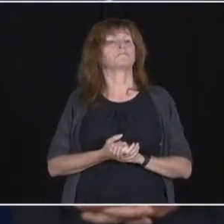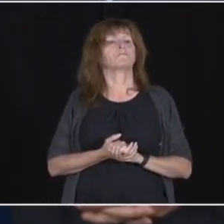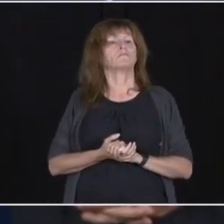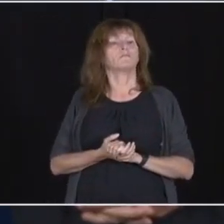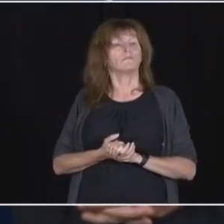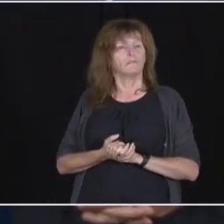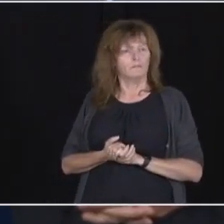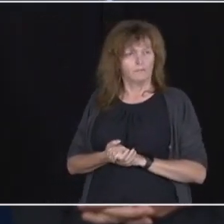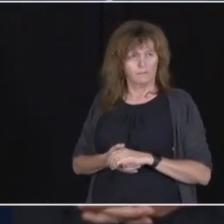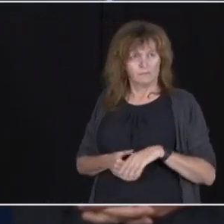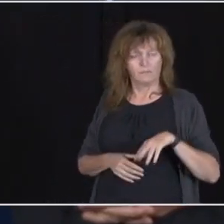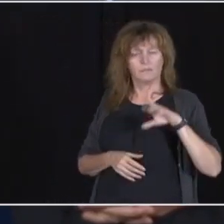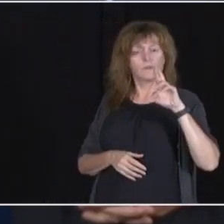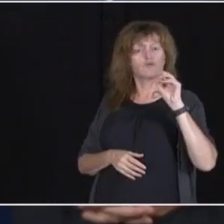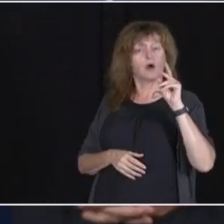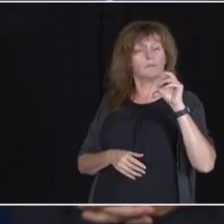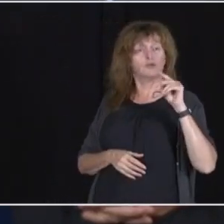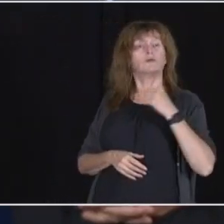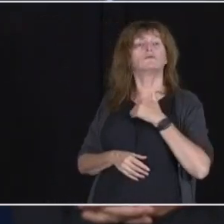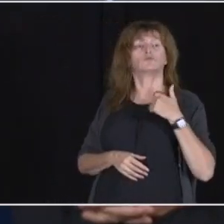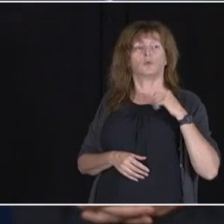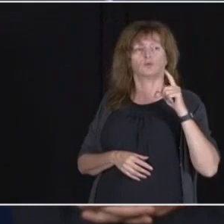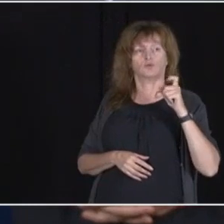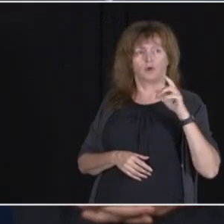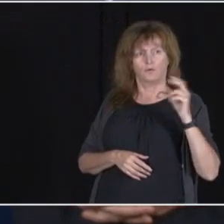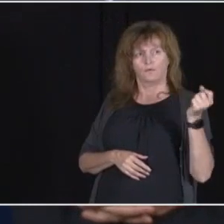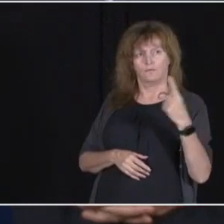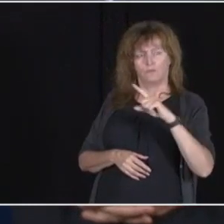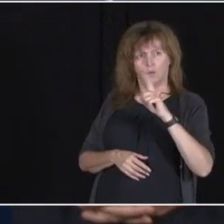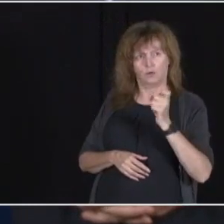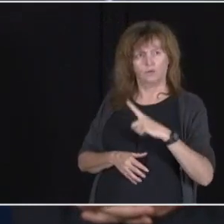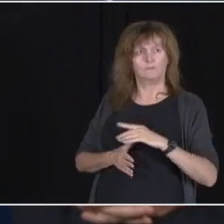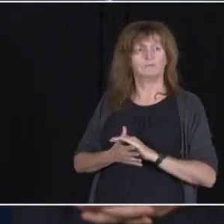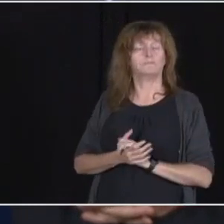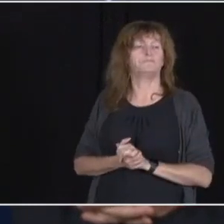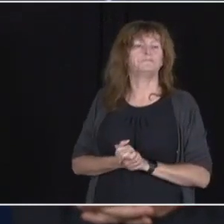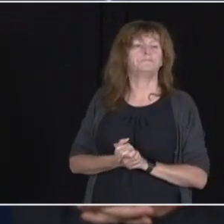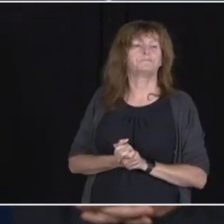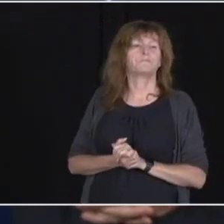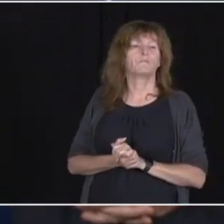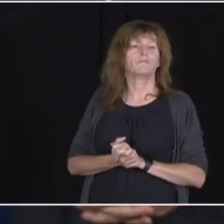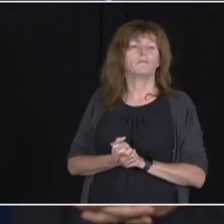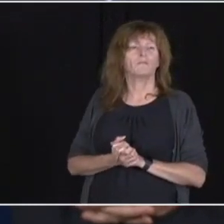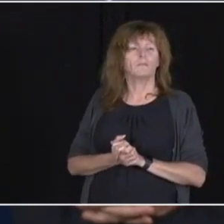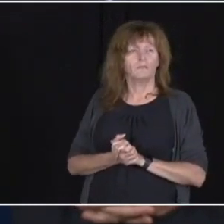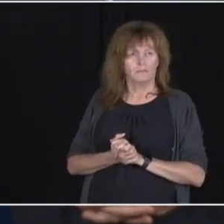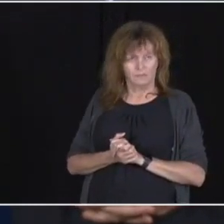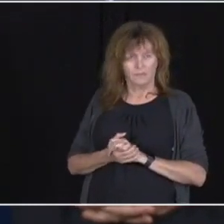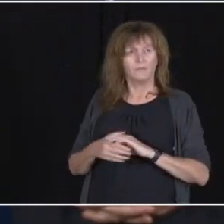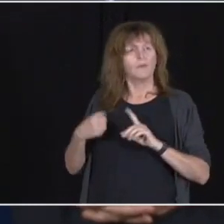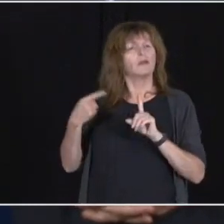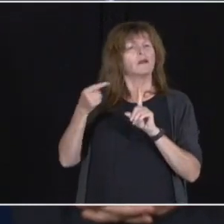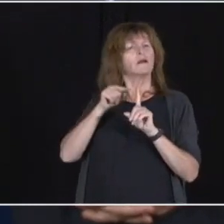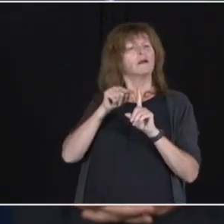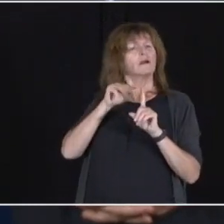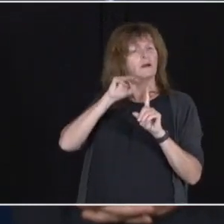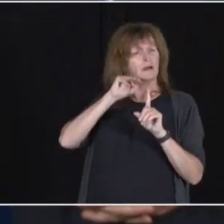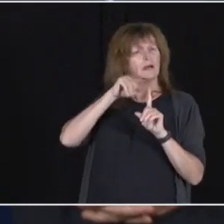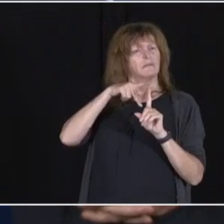Your final question comes from Robert with the Toronto Star. Hi Premier. I was just wanting to return to the Belinda situation.